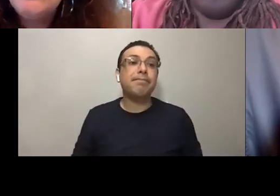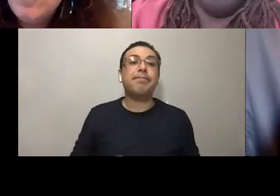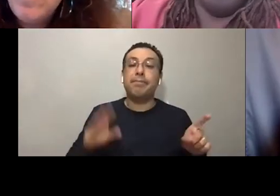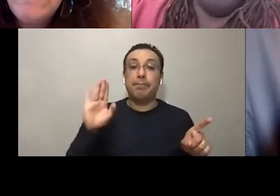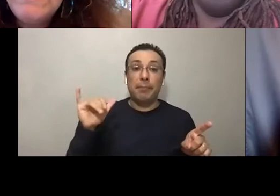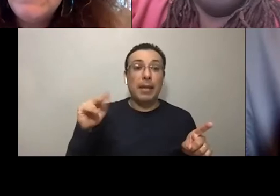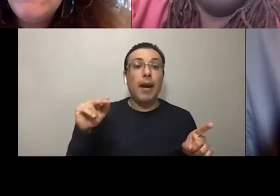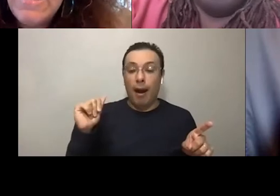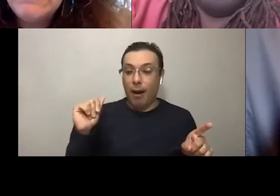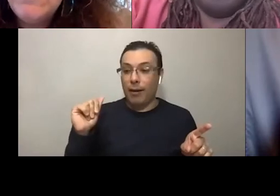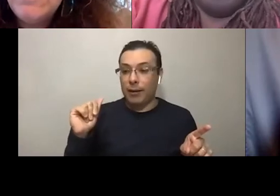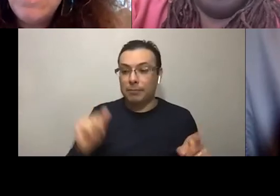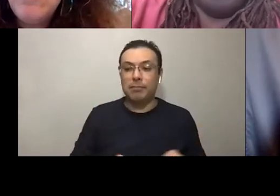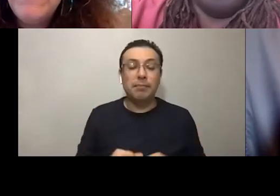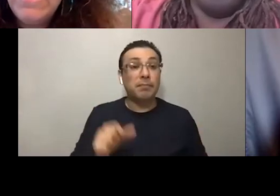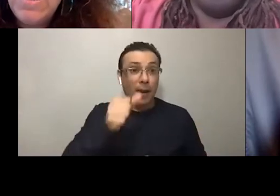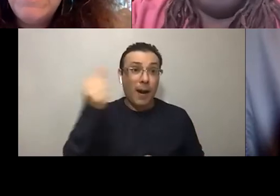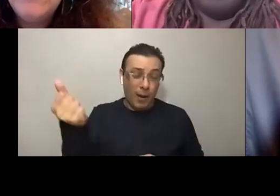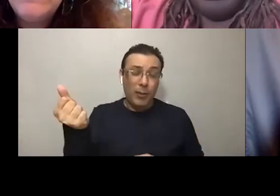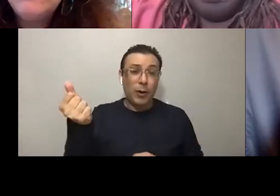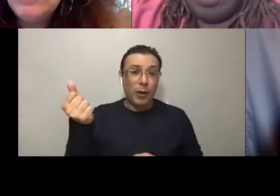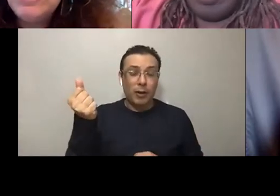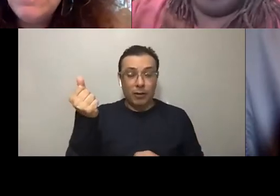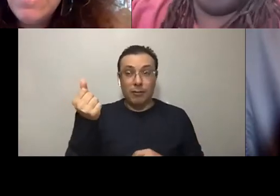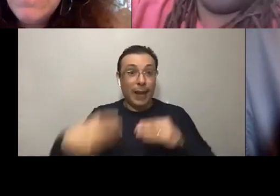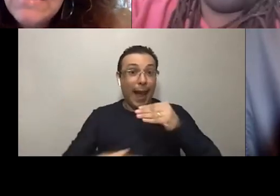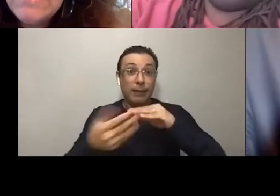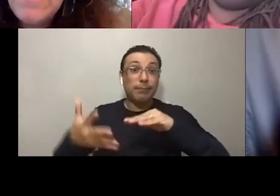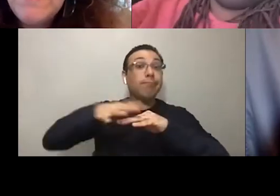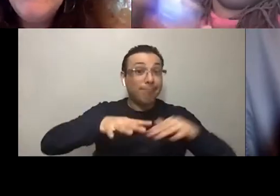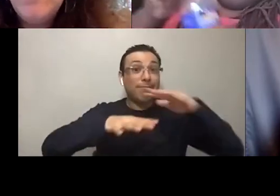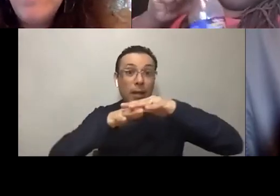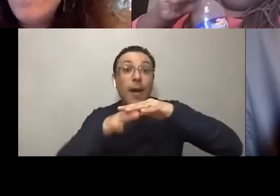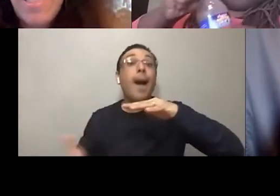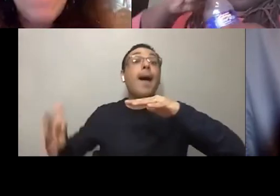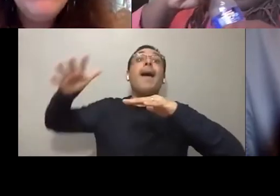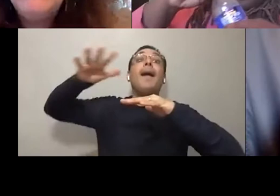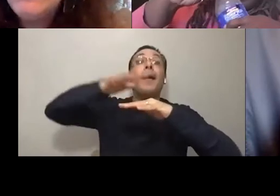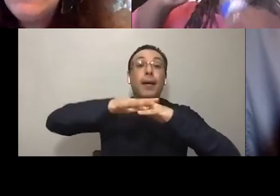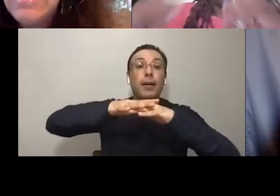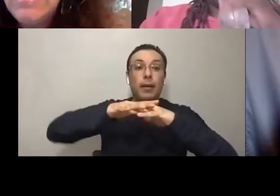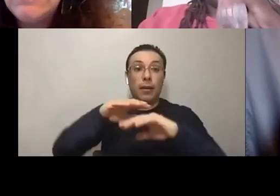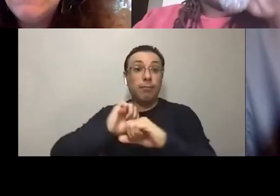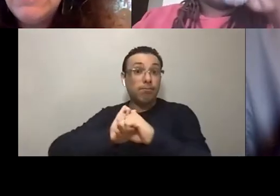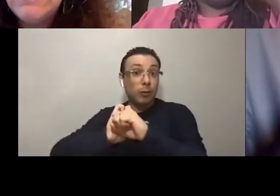that we’re realizing with a COVID transmission is that some people have debilitating experiences